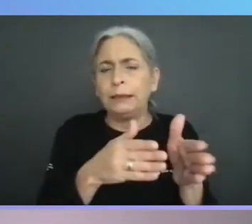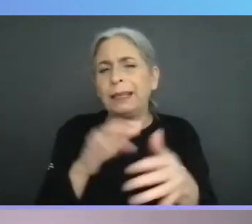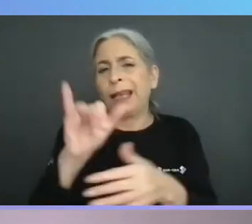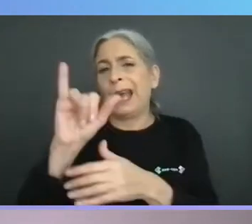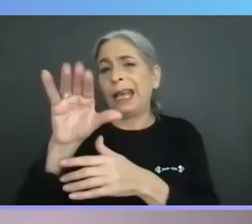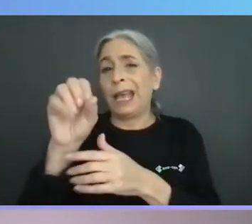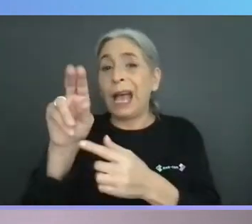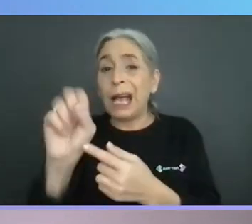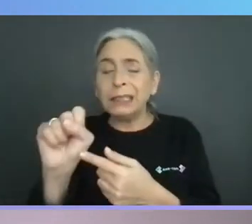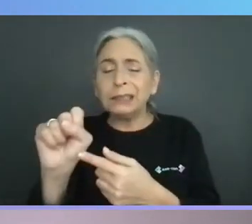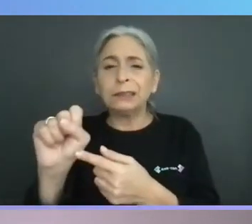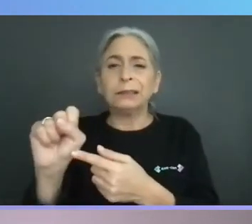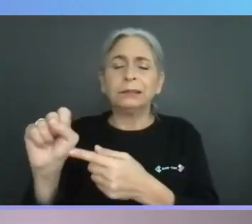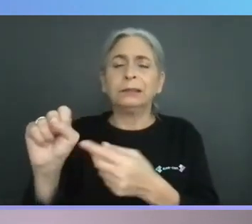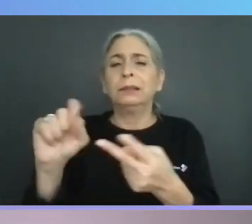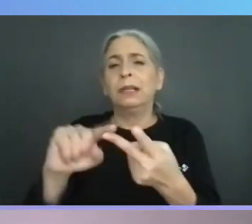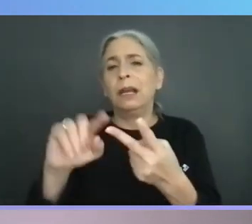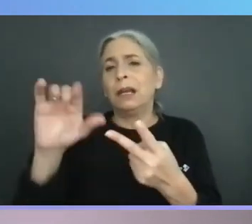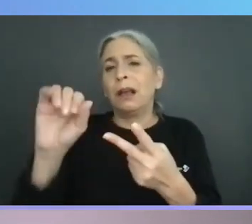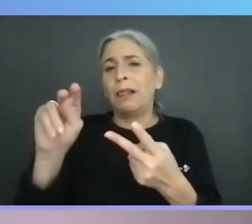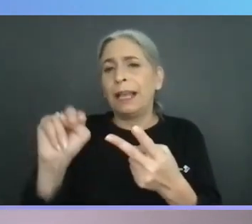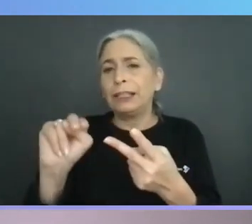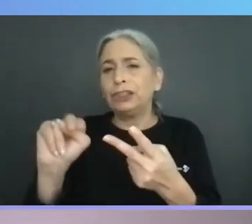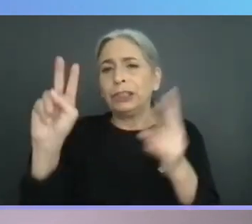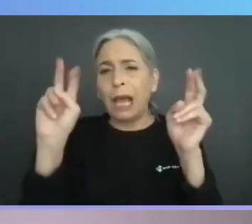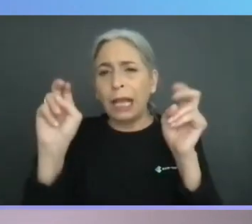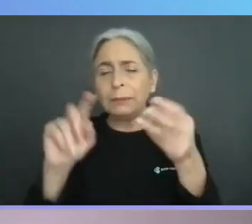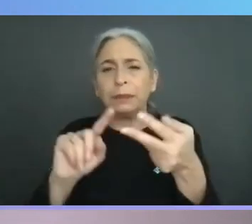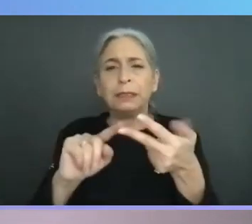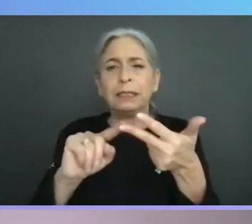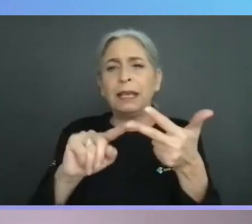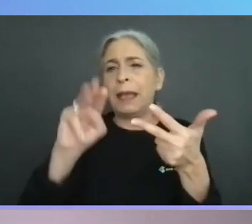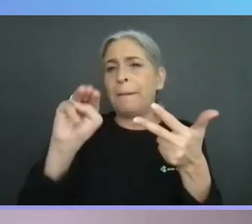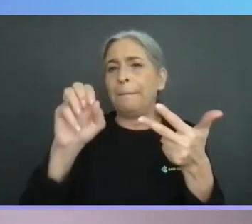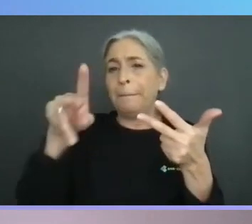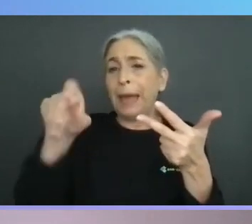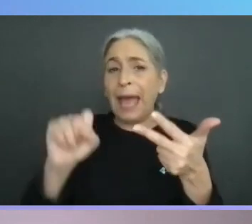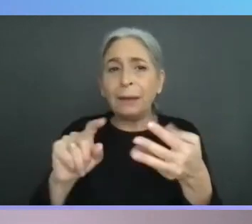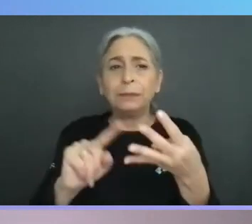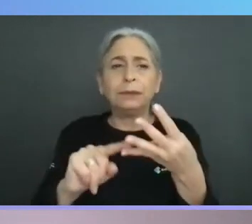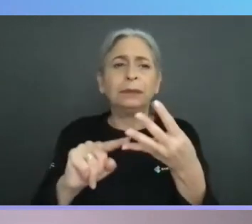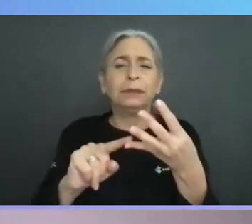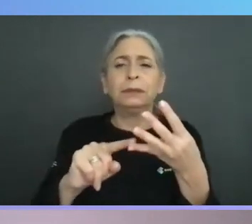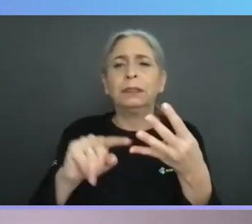like icons, collection forms, maps and floor plans or graphs.